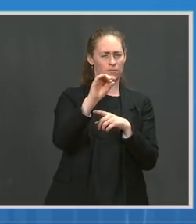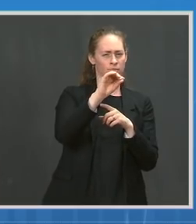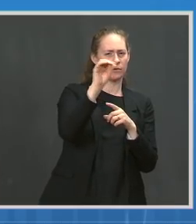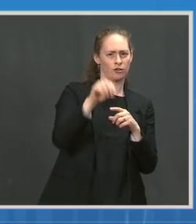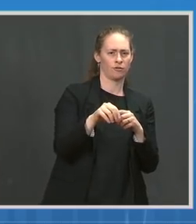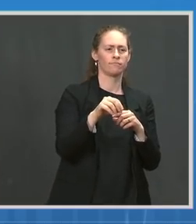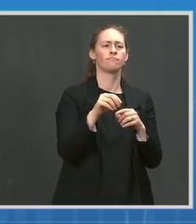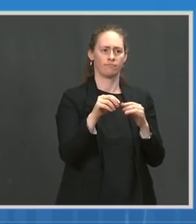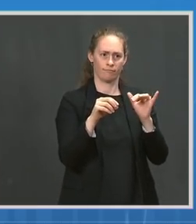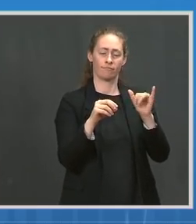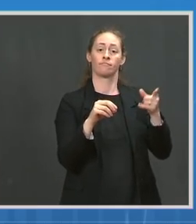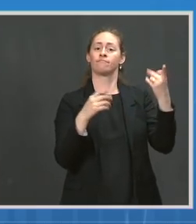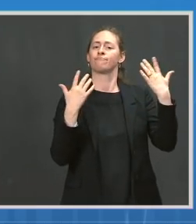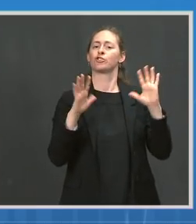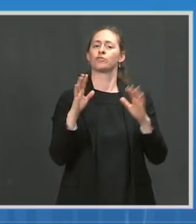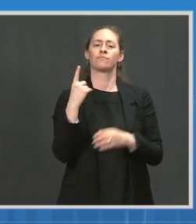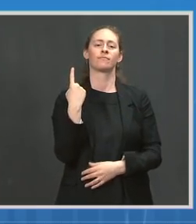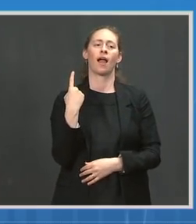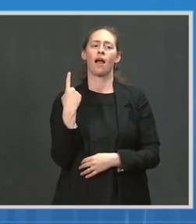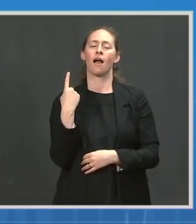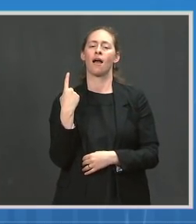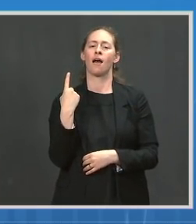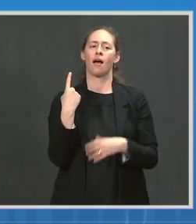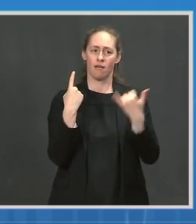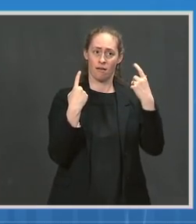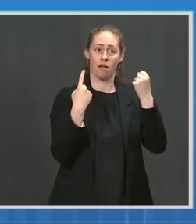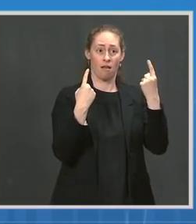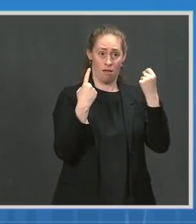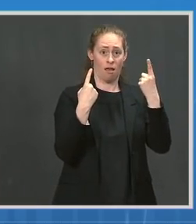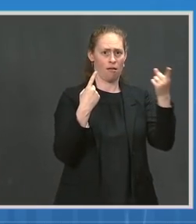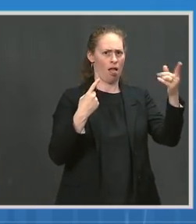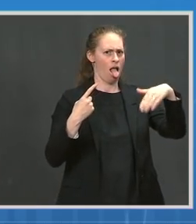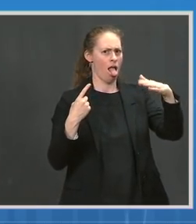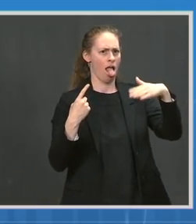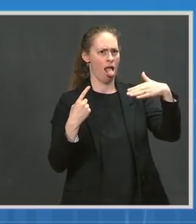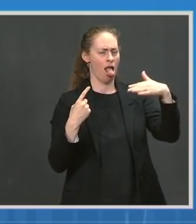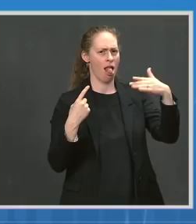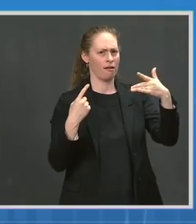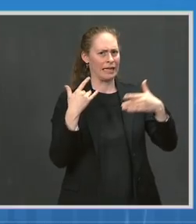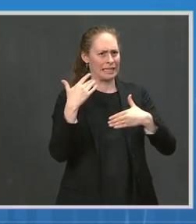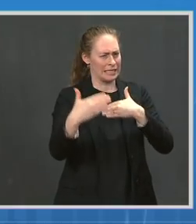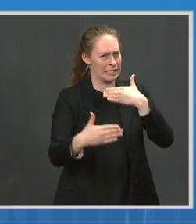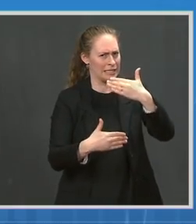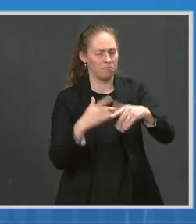We are not there yet, but we can get there. Next slide.